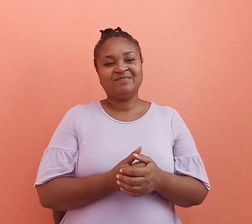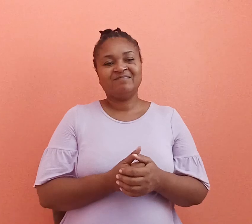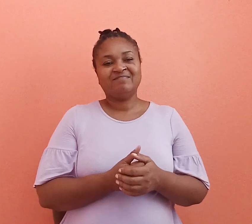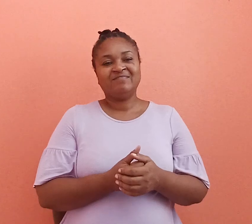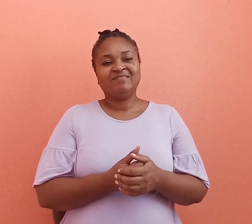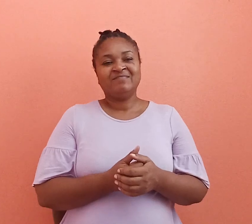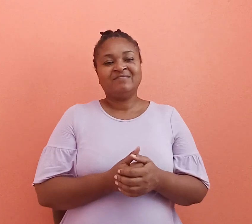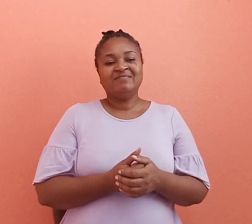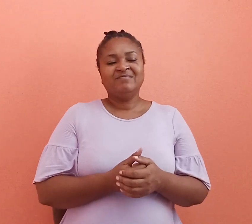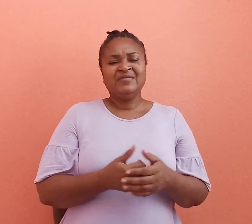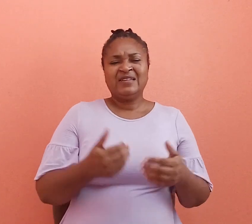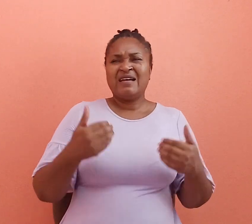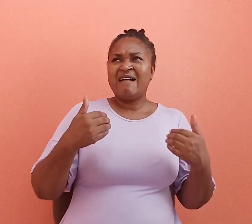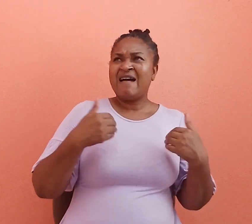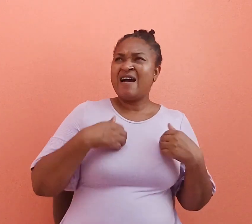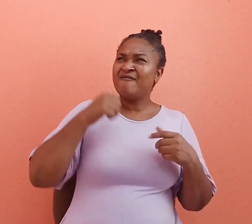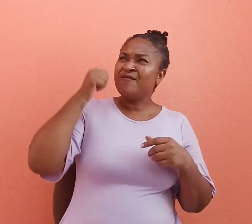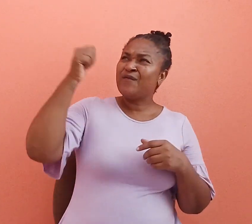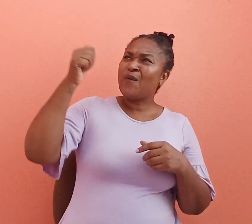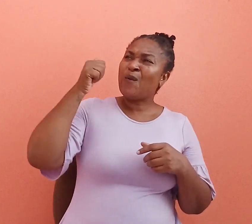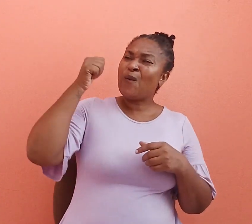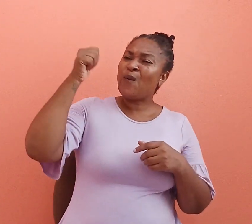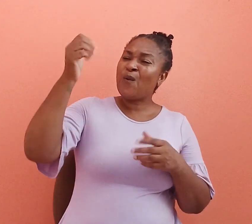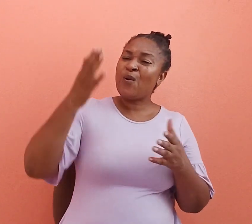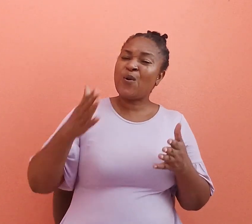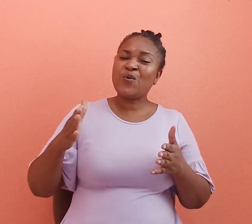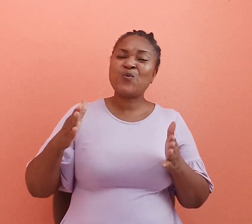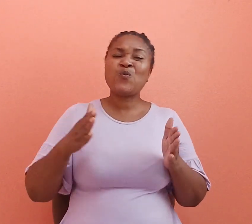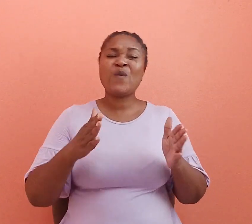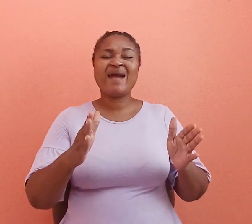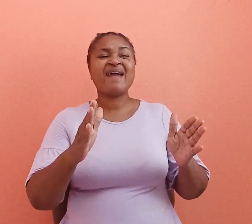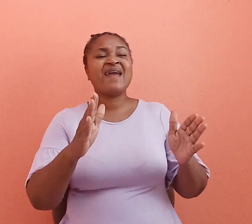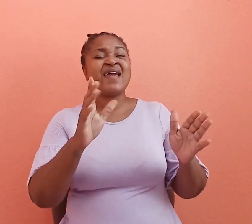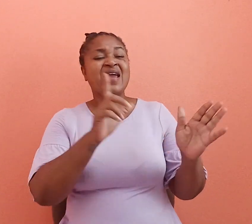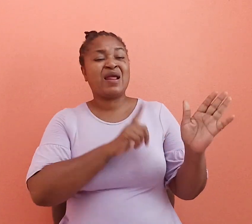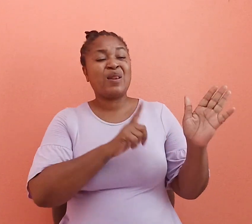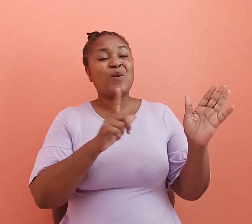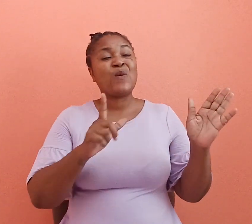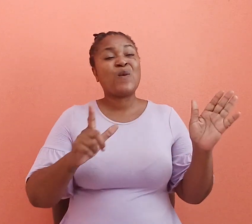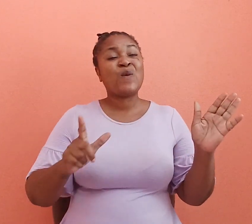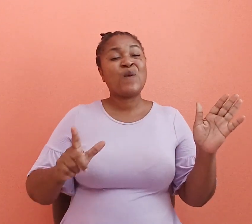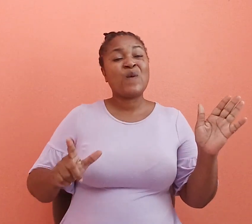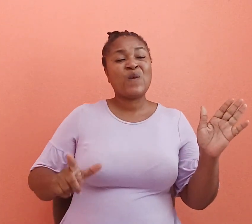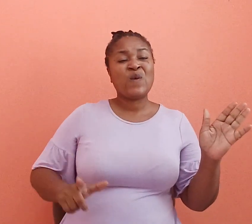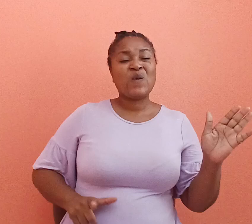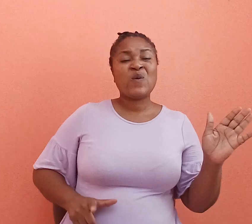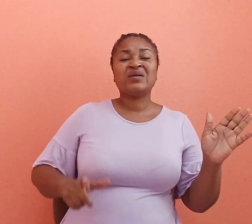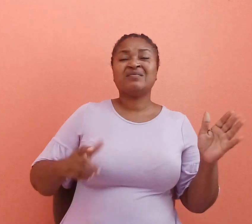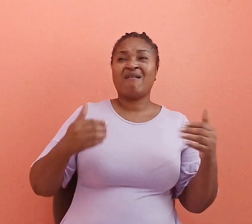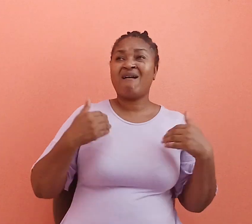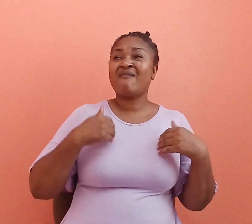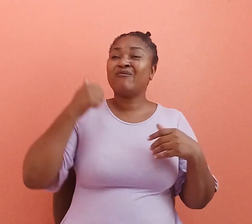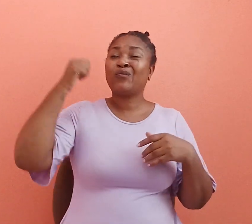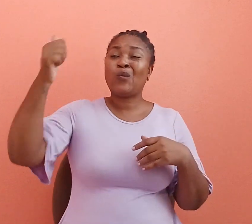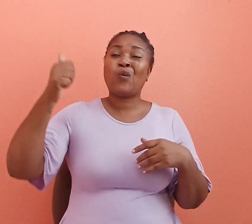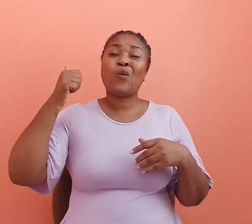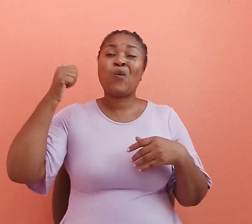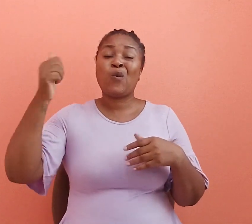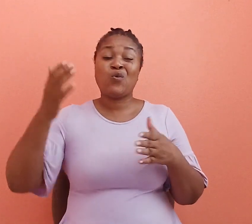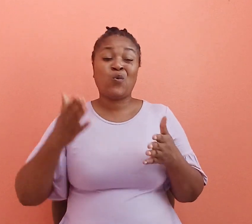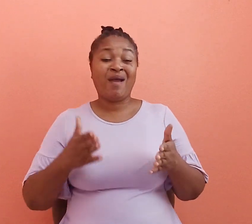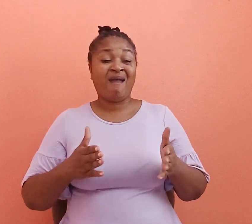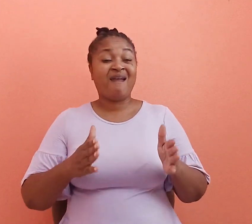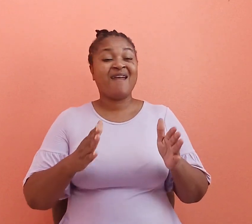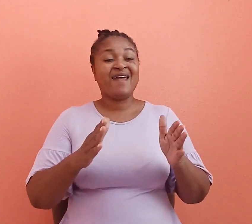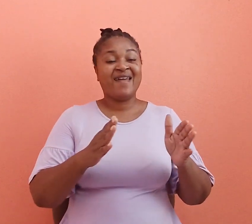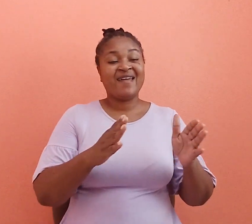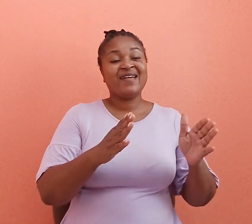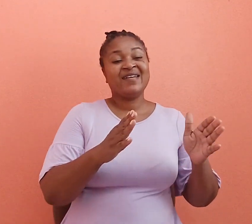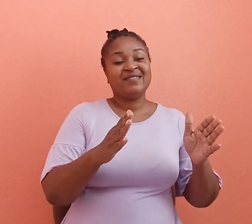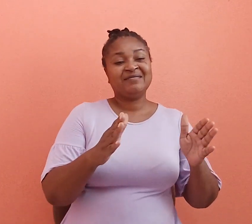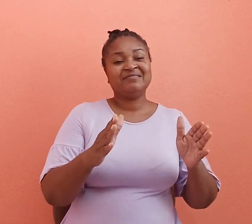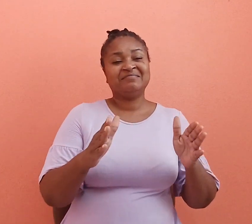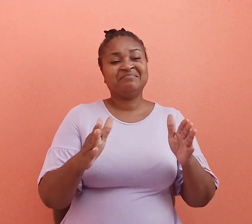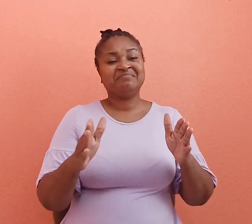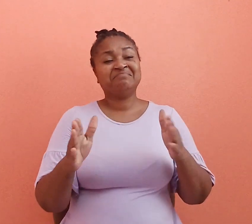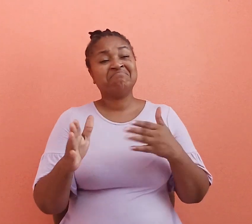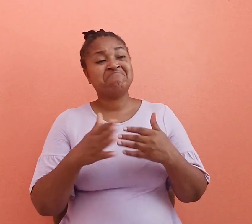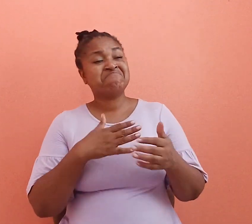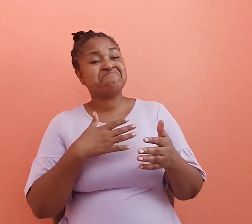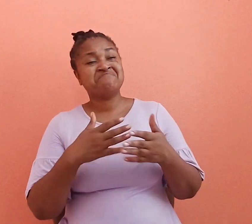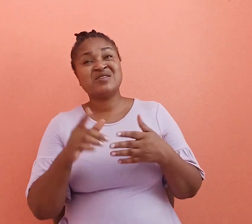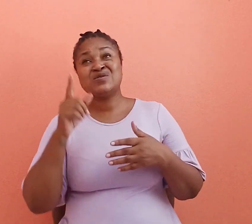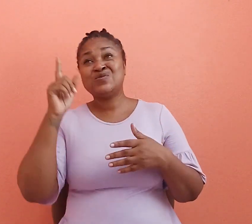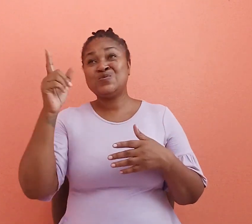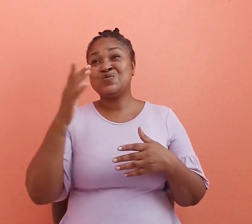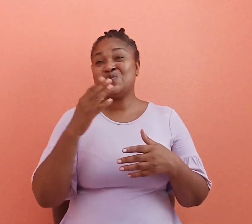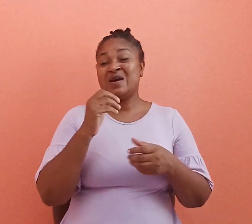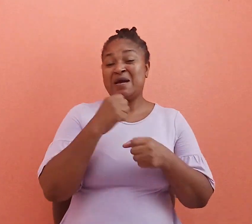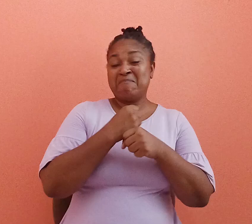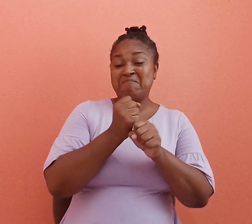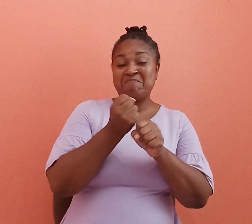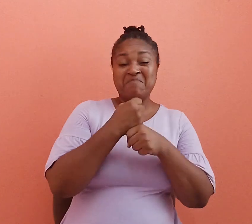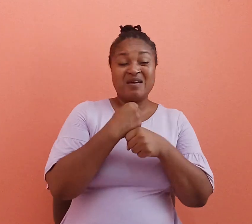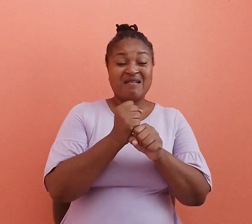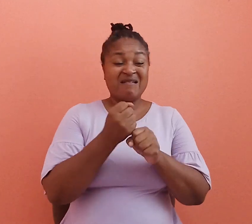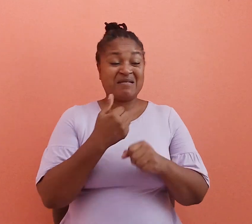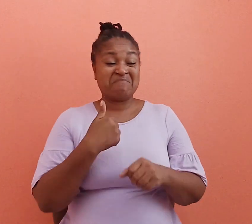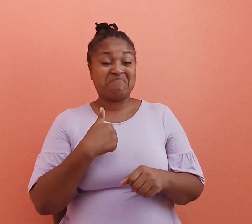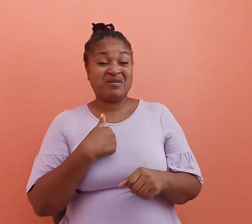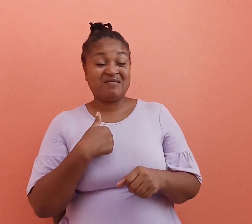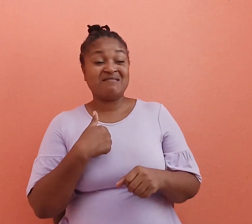Have thine own way, Lord, have thine own way. Thou art the potter.